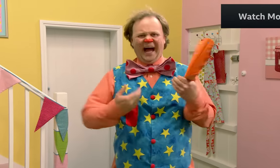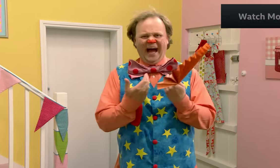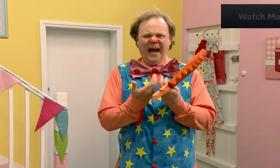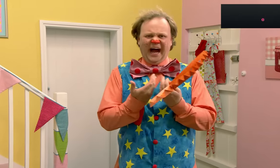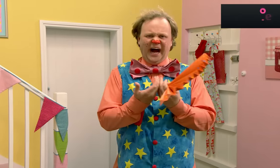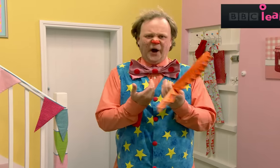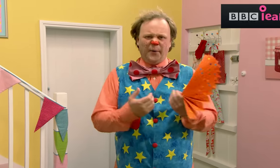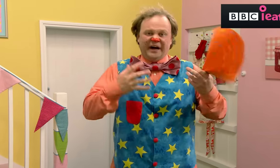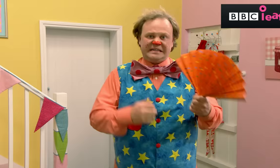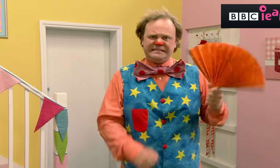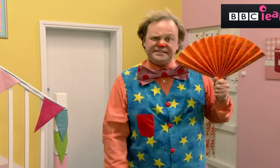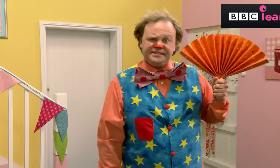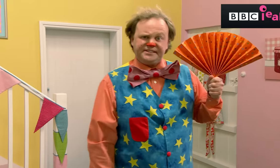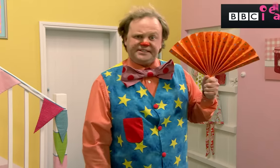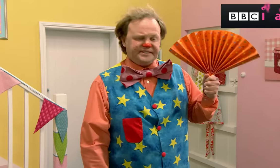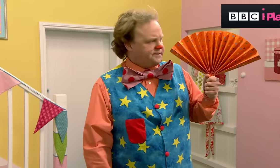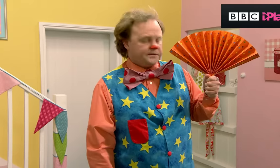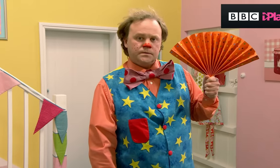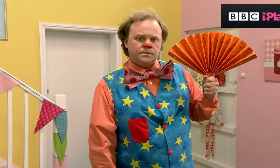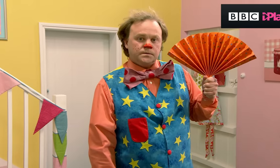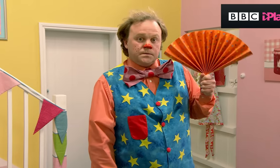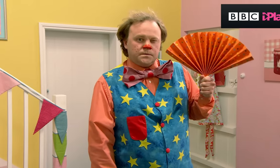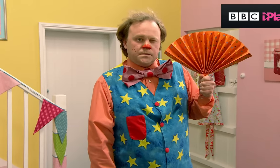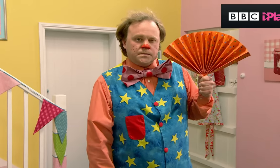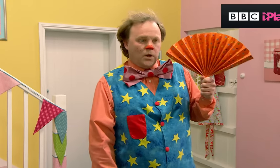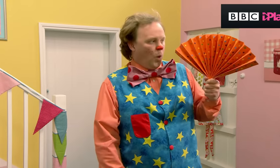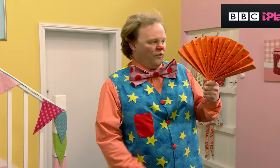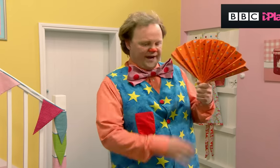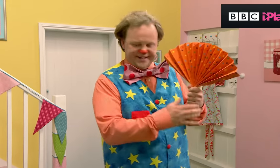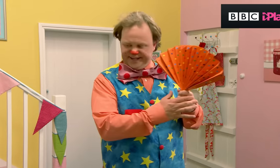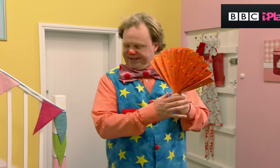oh you need to wave it about mr tumble oh right um